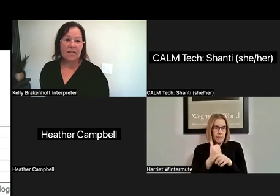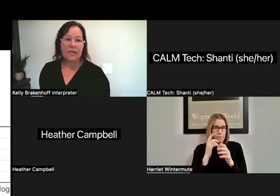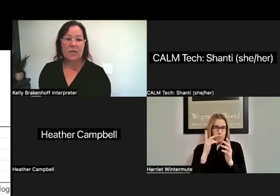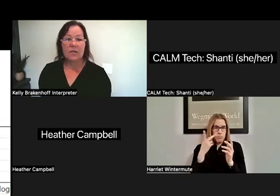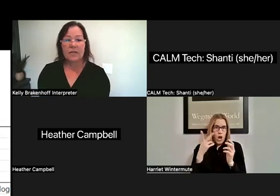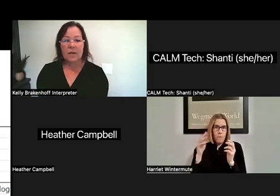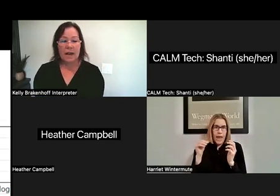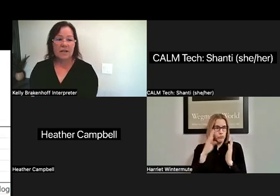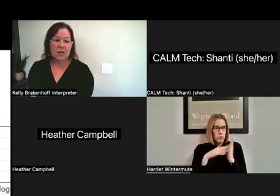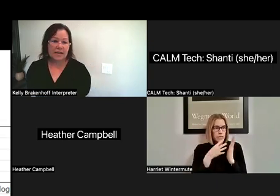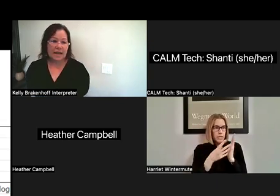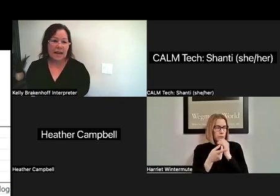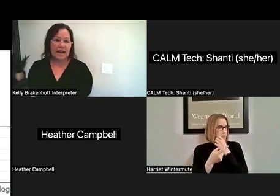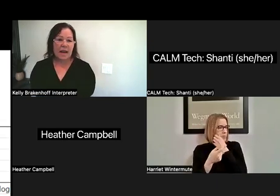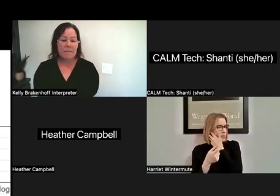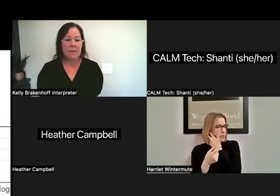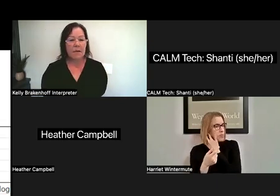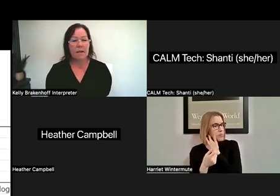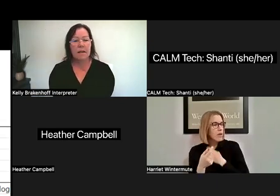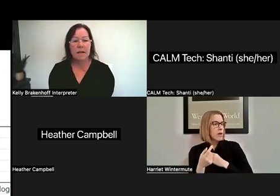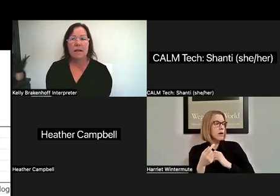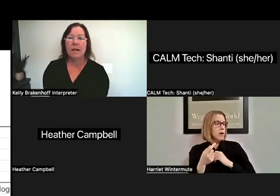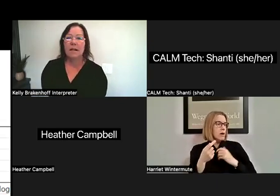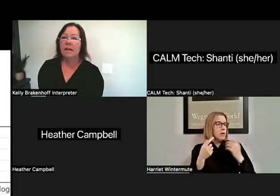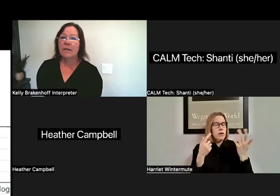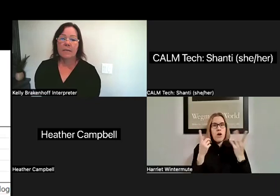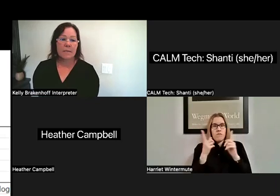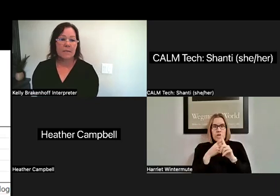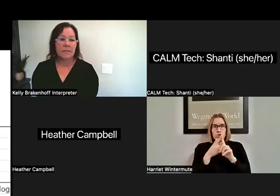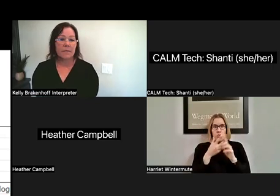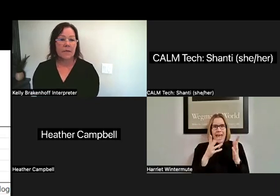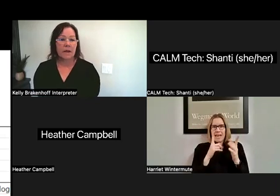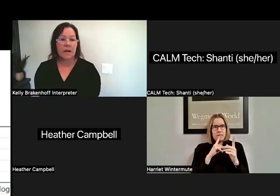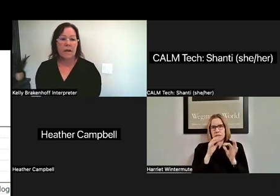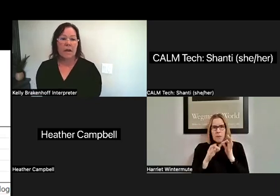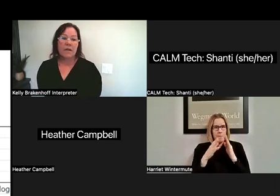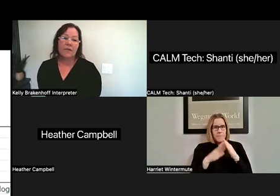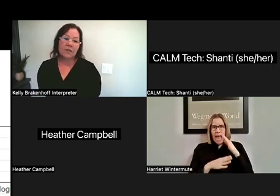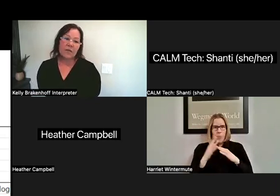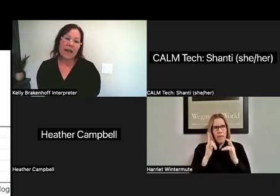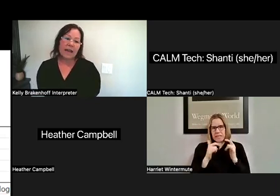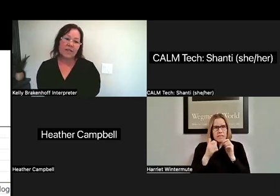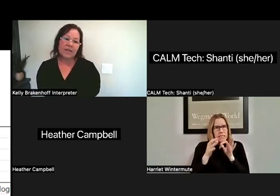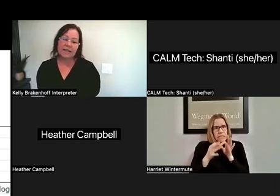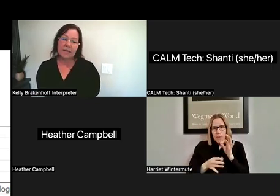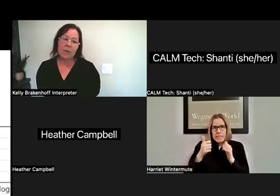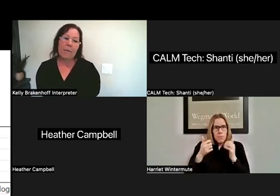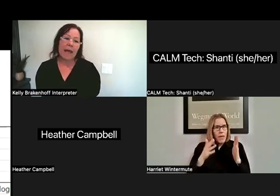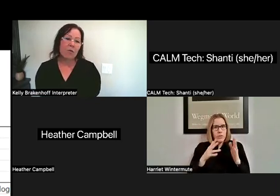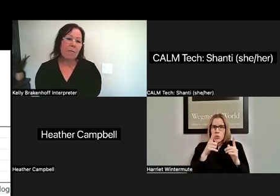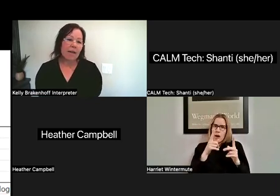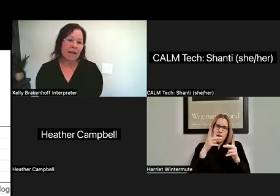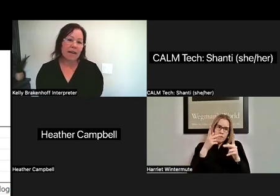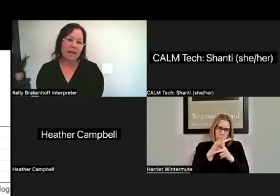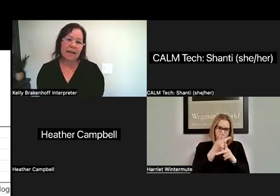a few different ways that you can set it up. The first way is just a simple manual method. That's